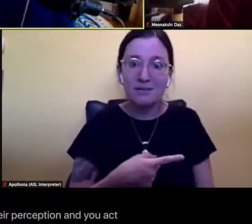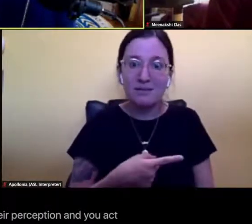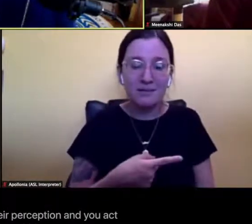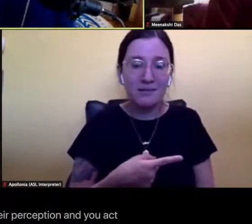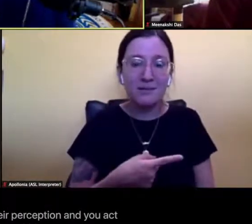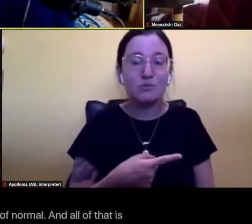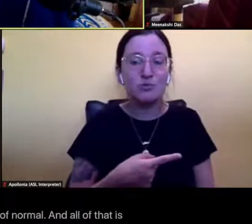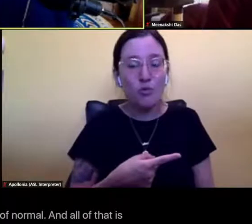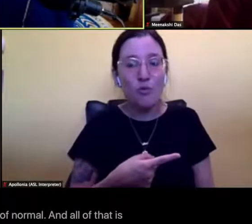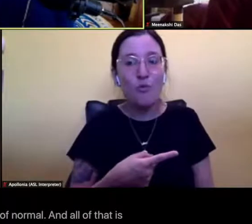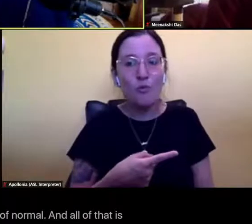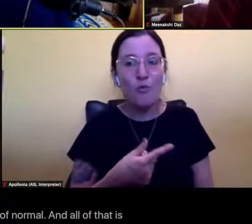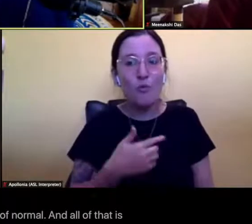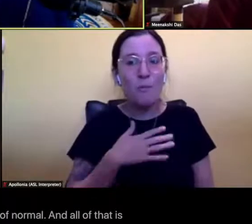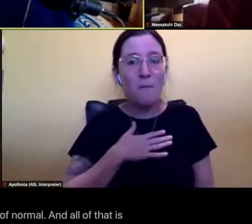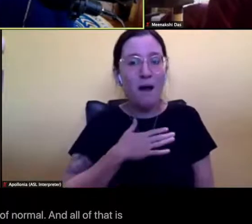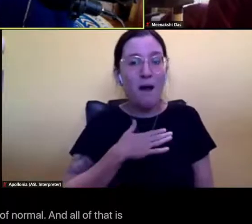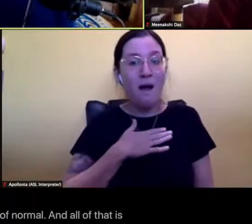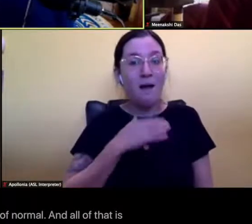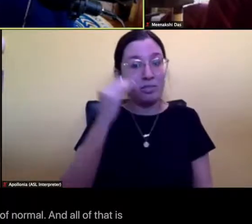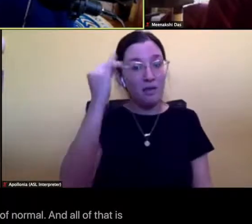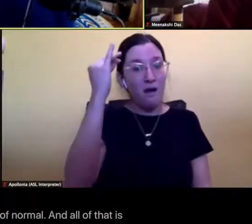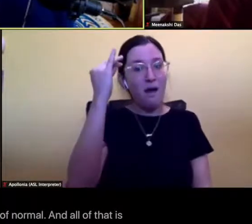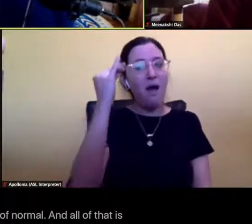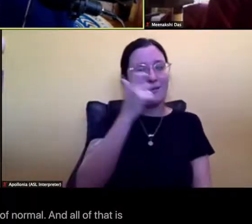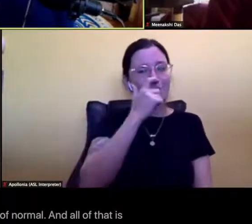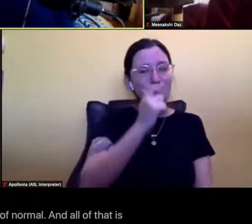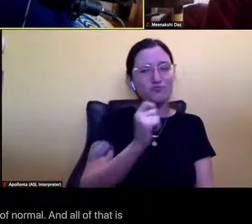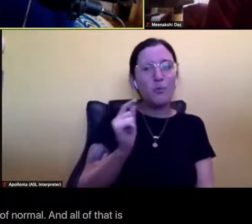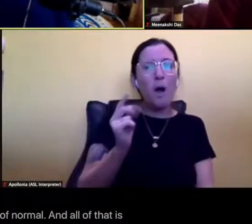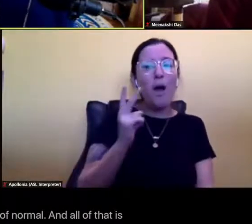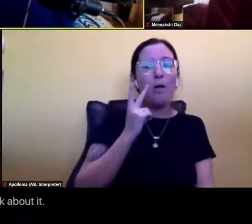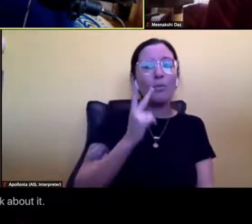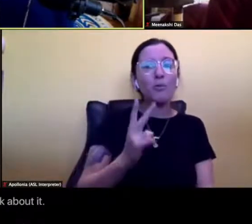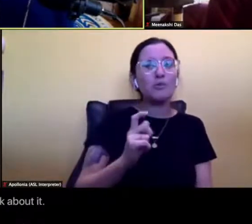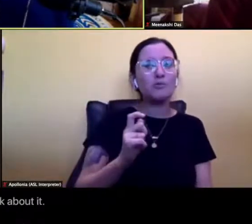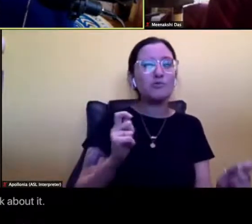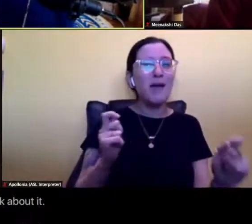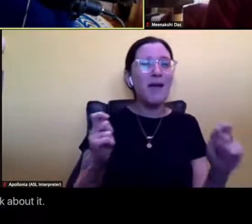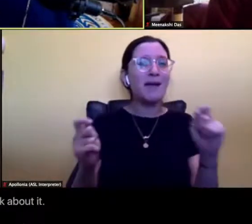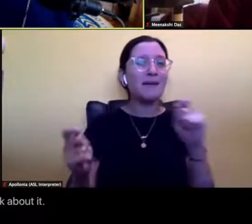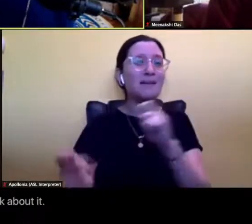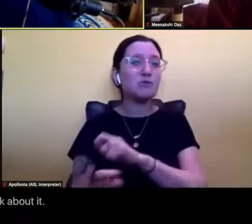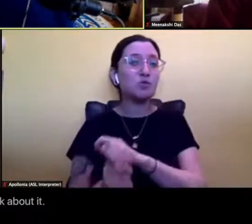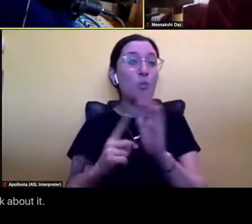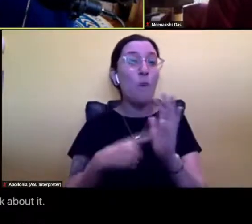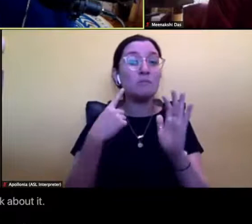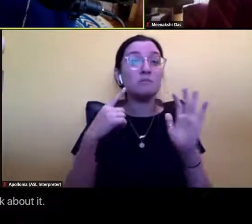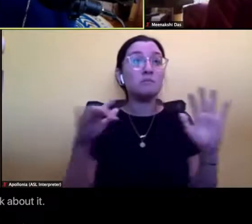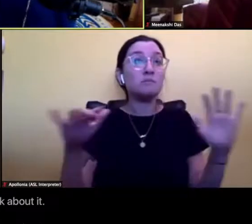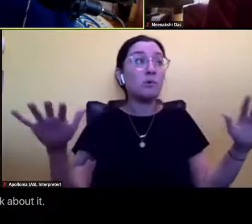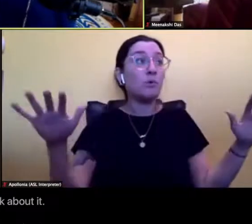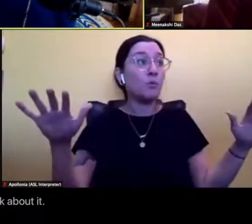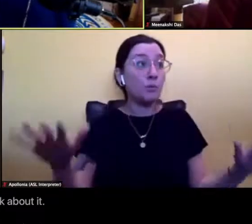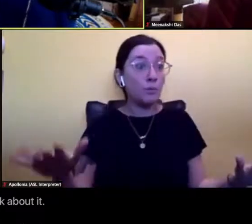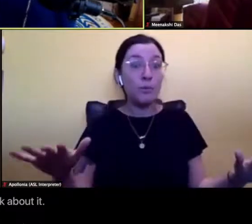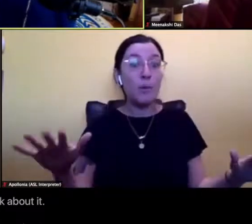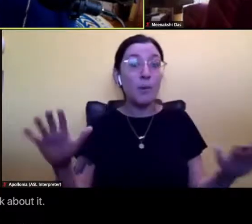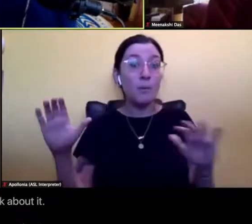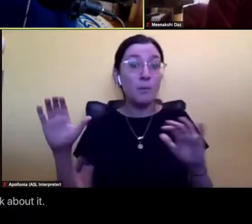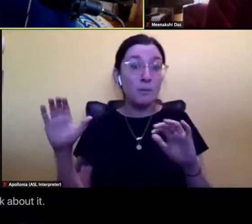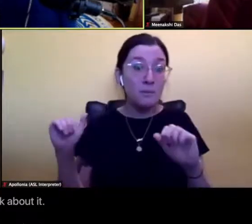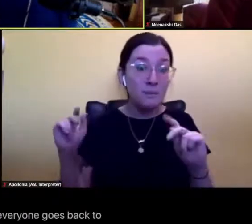It would be interesting to see how things change once everyone goes back to work. Being able to